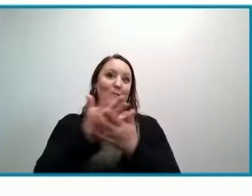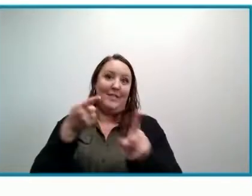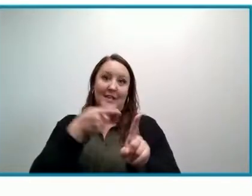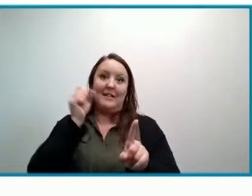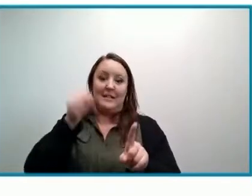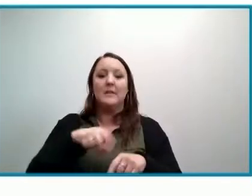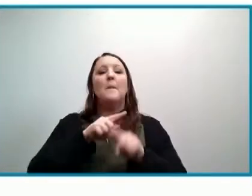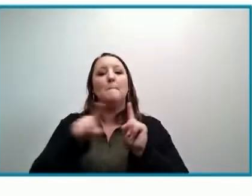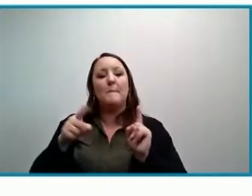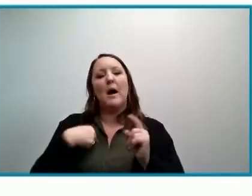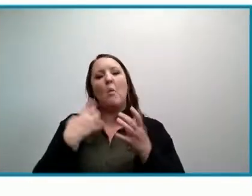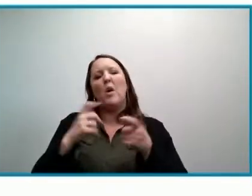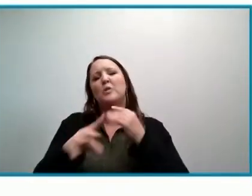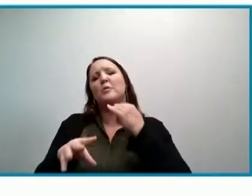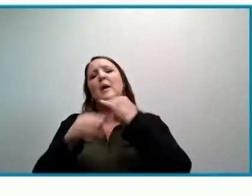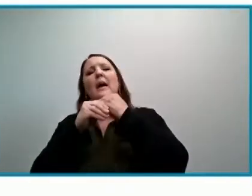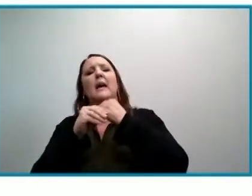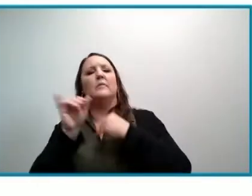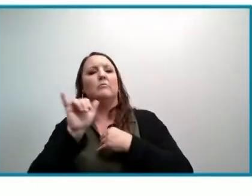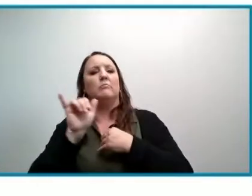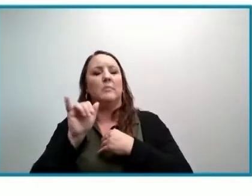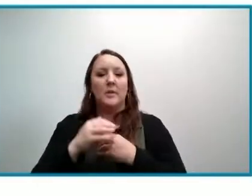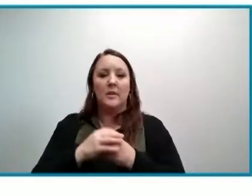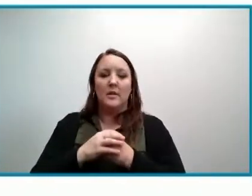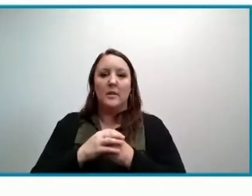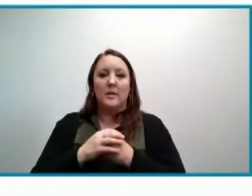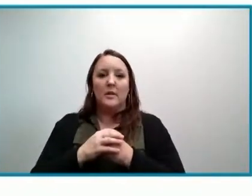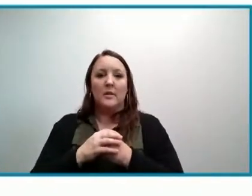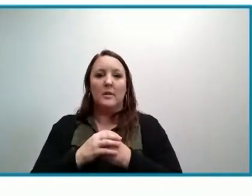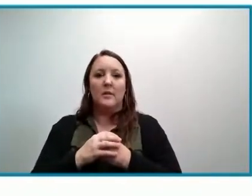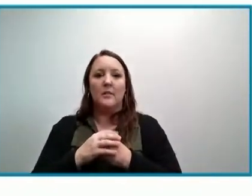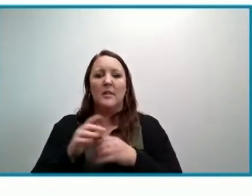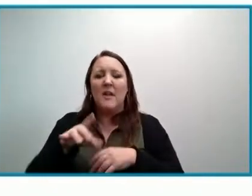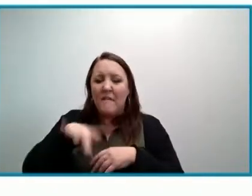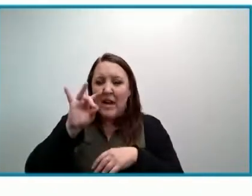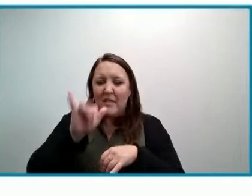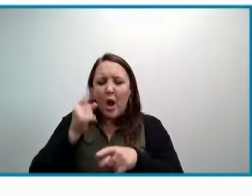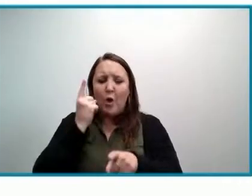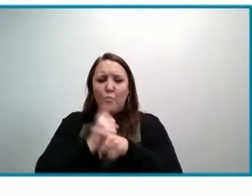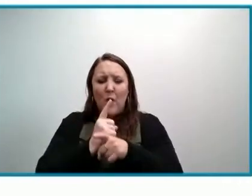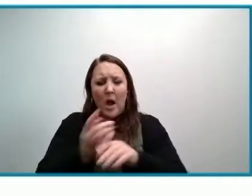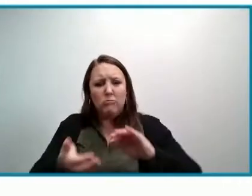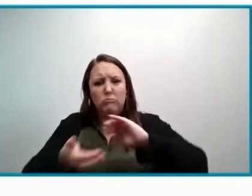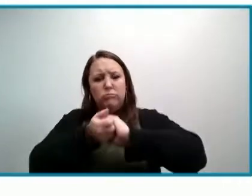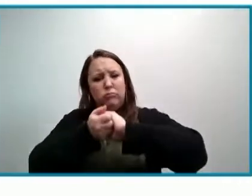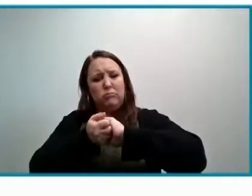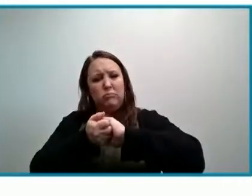and I want to add to it is that finding that right partner, um, is,